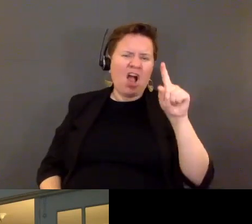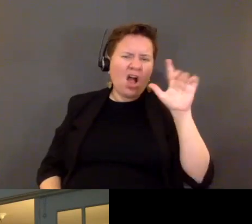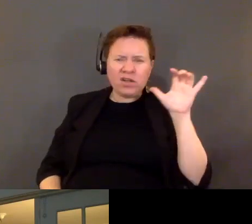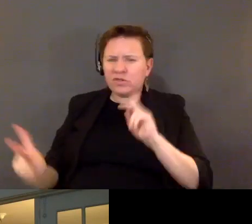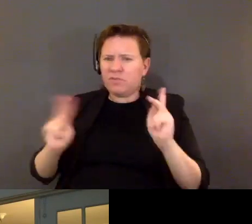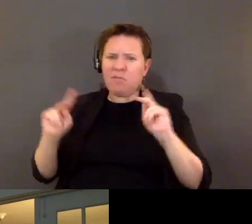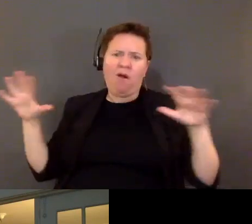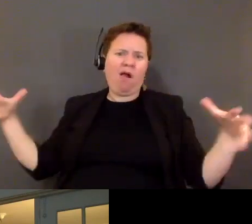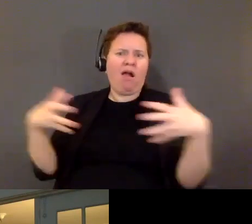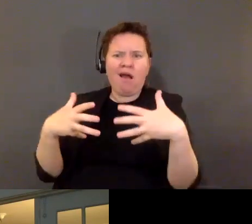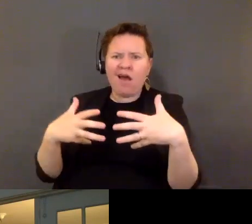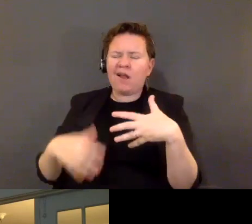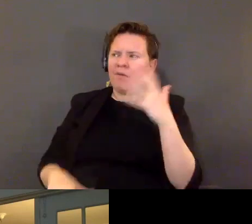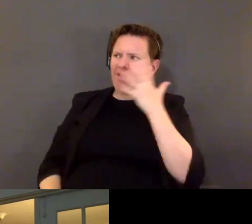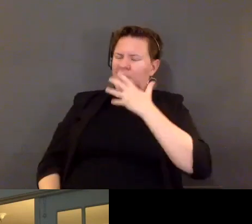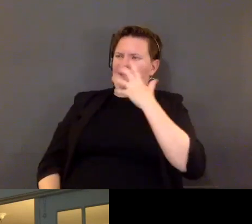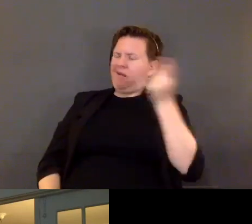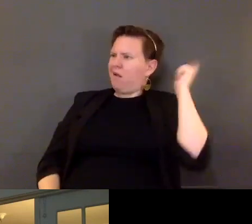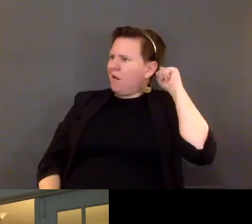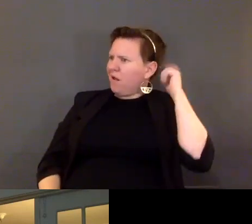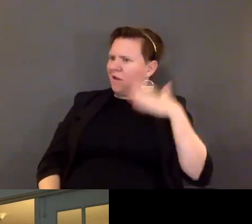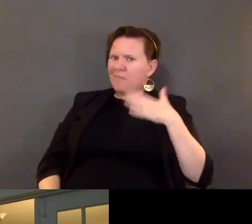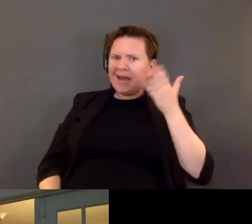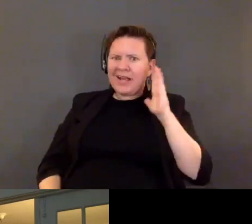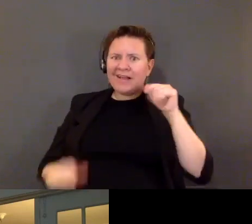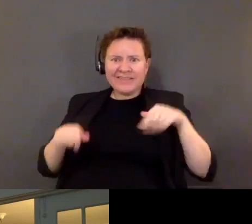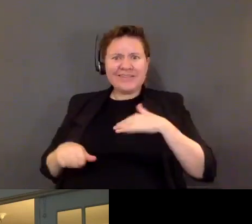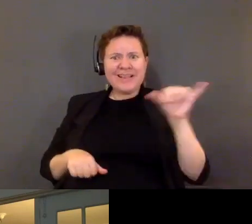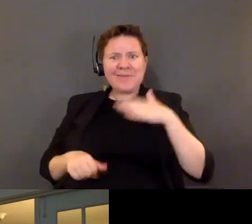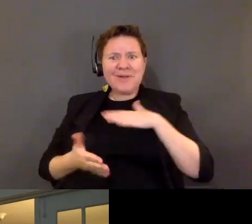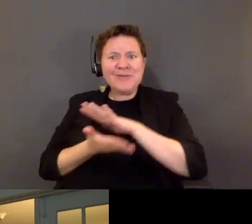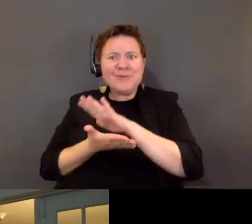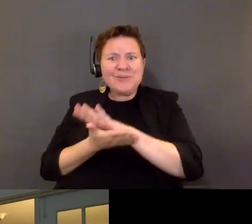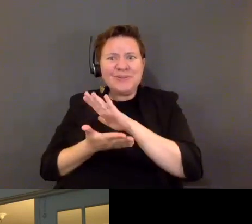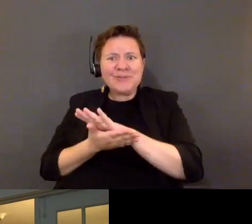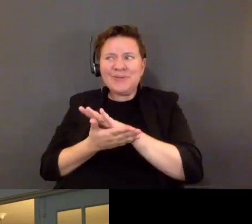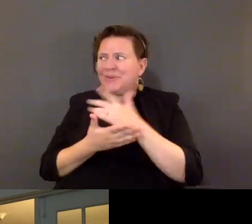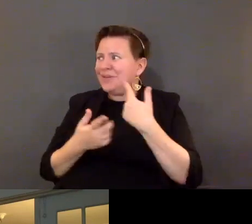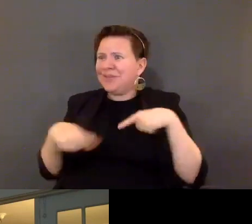and i just kept thinking oh my god it's conned in school oh my god we all grew up and we and we're